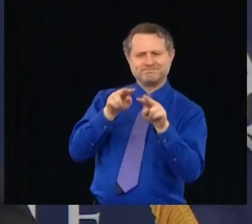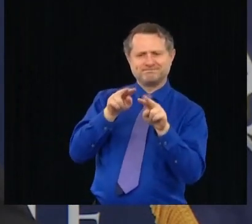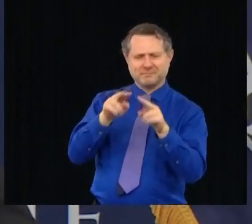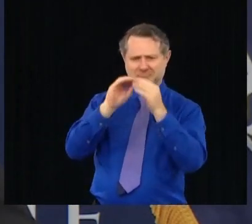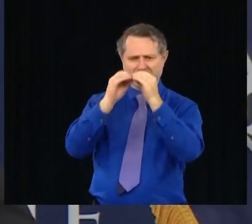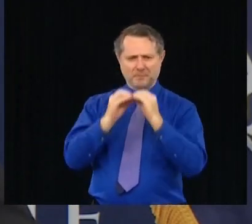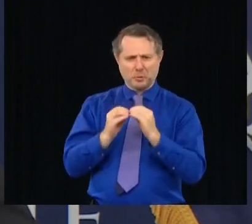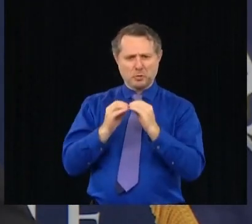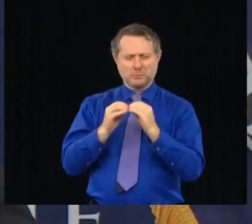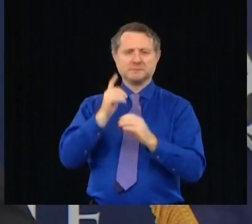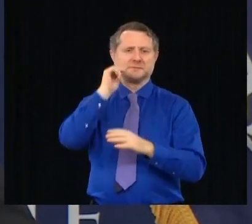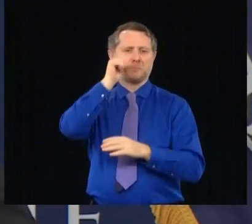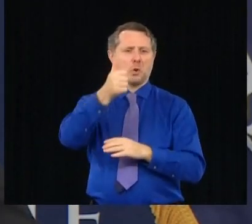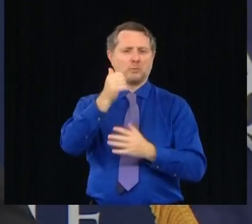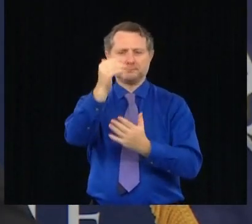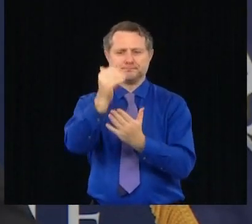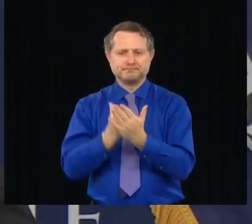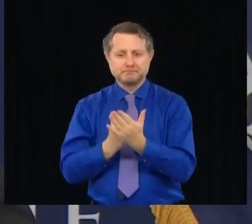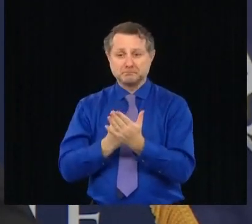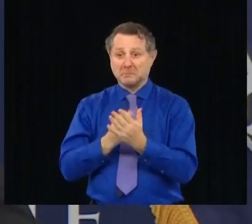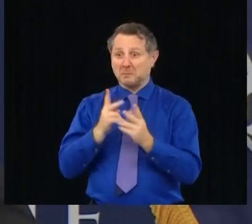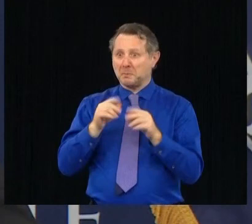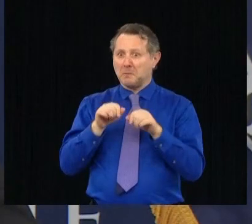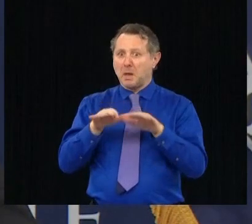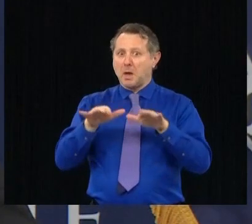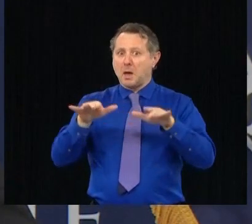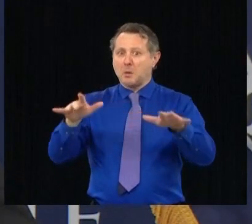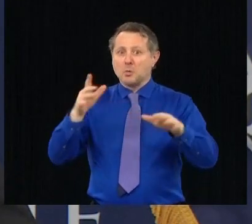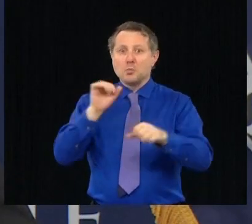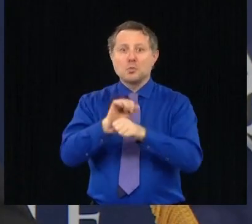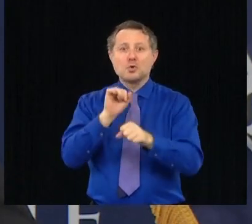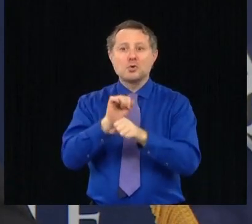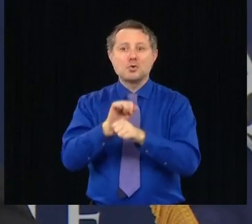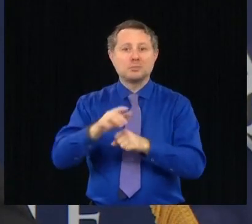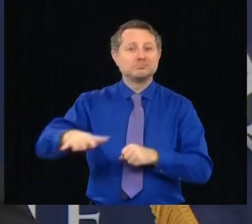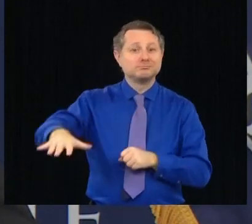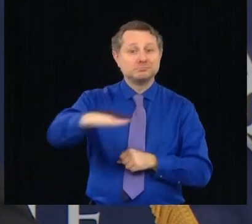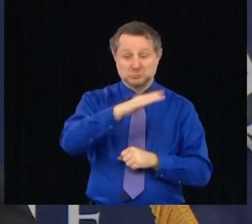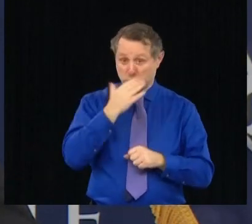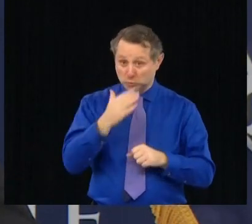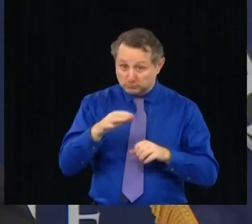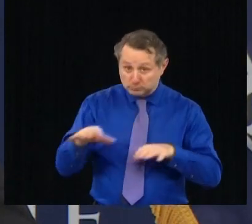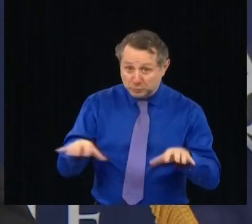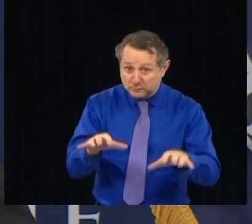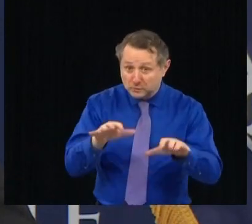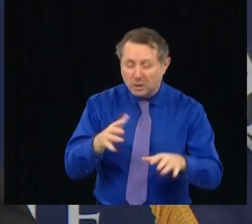ET CETERA. AND THEN WE WATCH THE NUMBERS